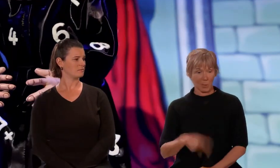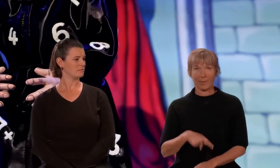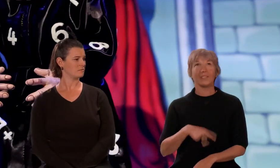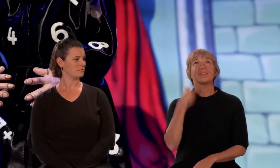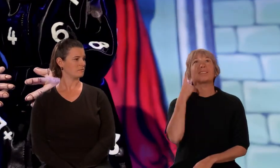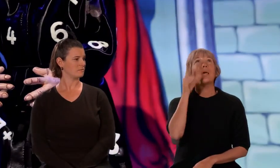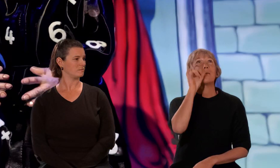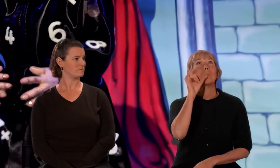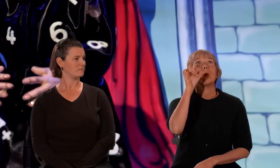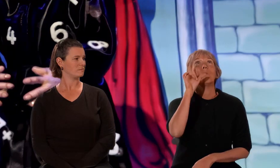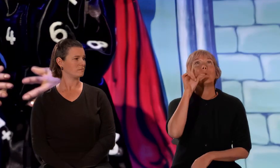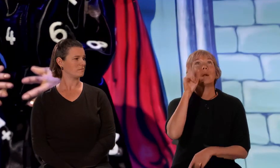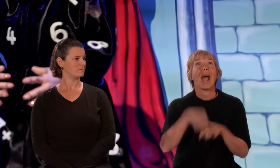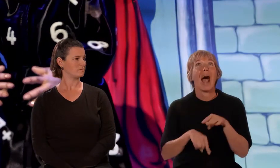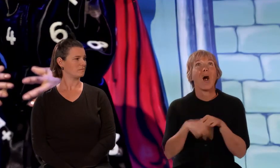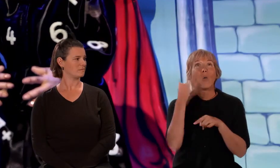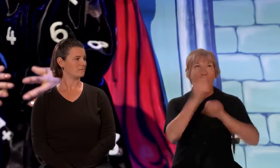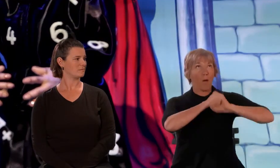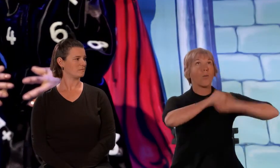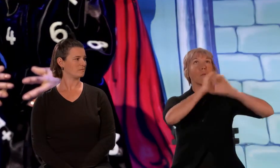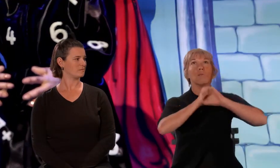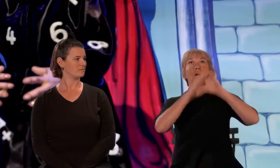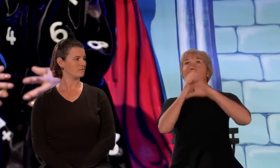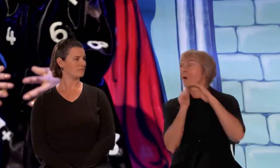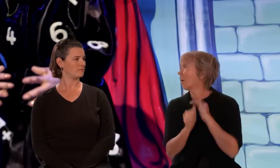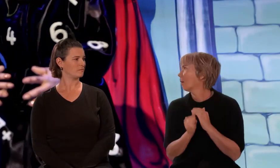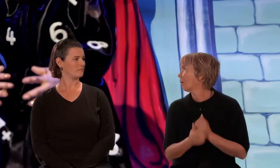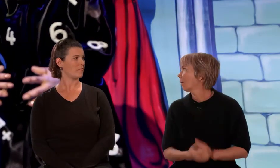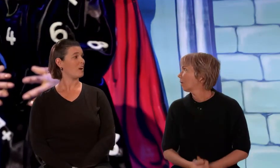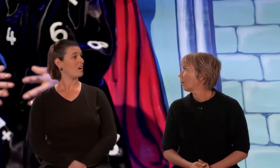[King] Oh, what a perfectly ridiculous idea!